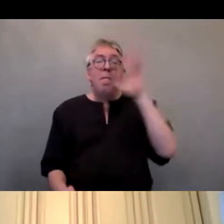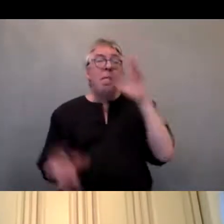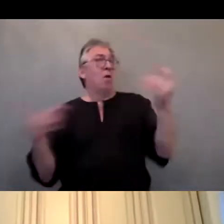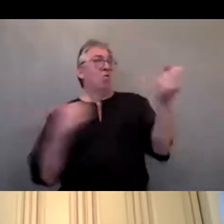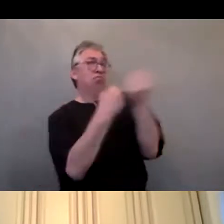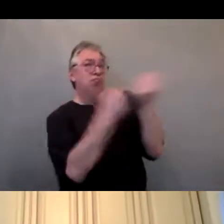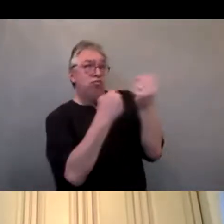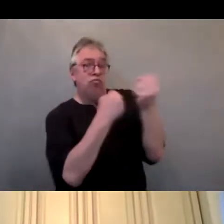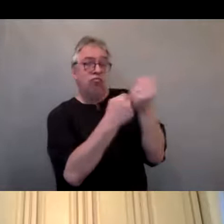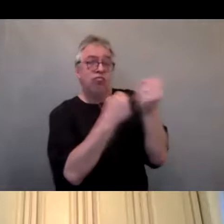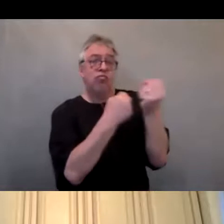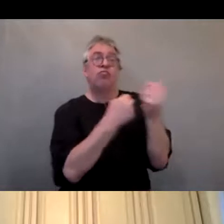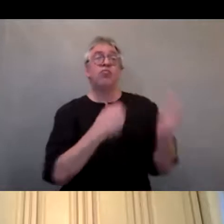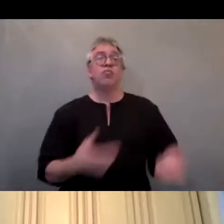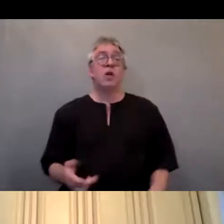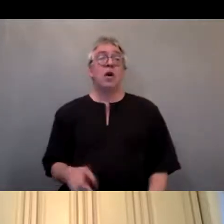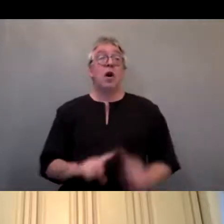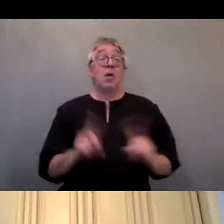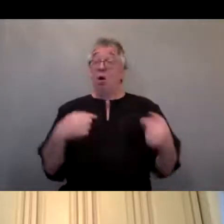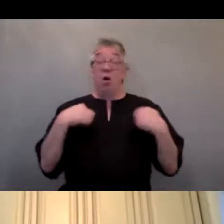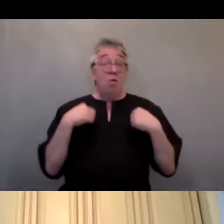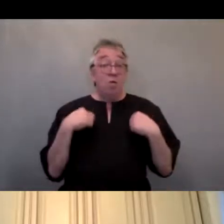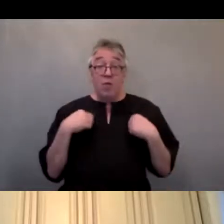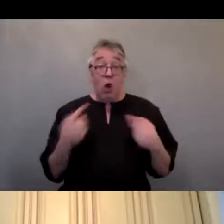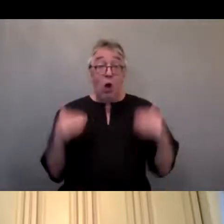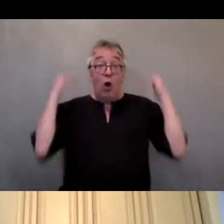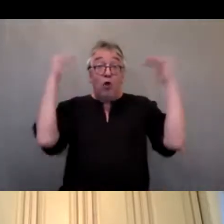work with the child. It's a part of what happens. But for adults it's